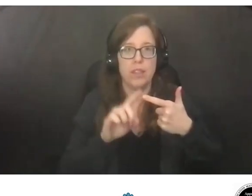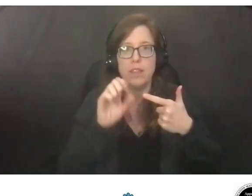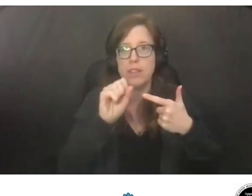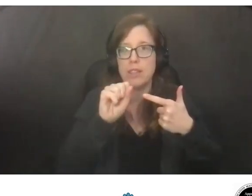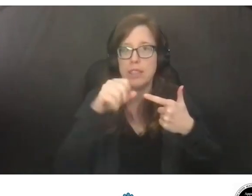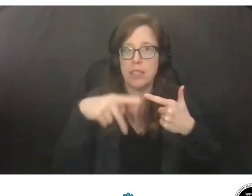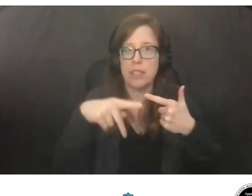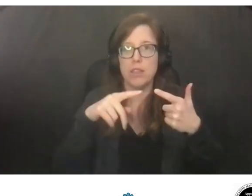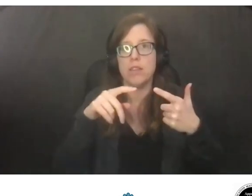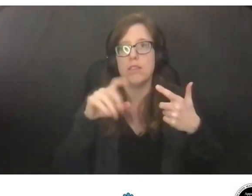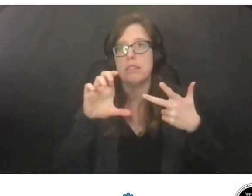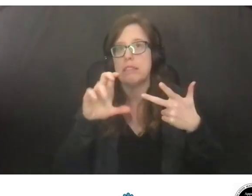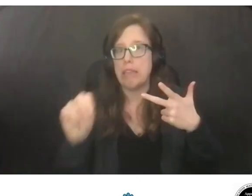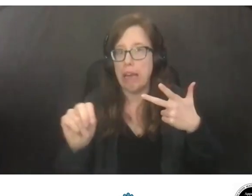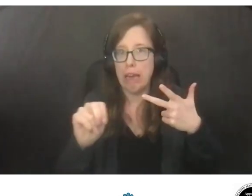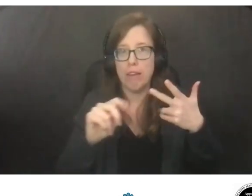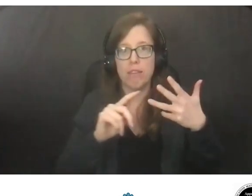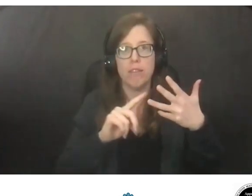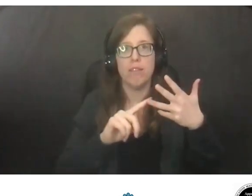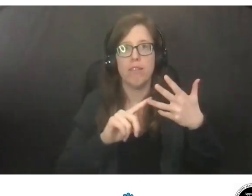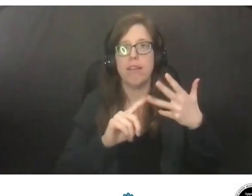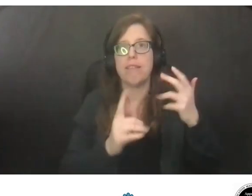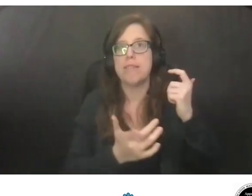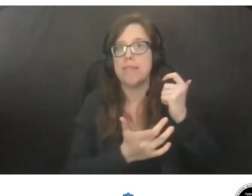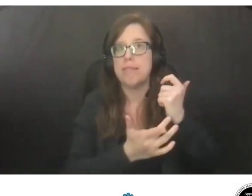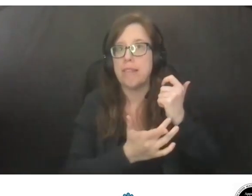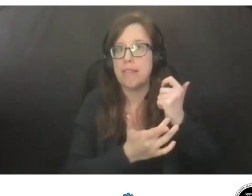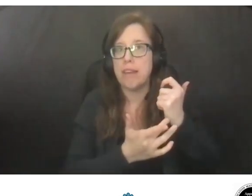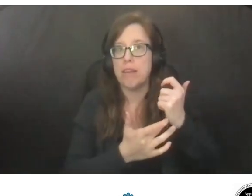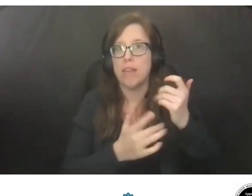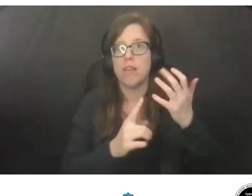SSP or CN, the technology, the website,